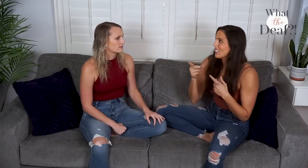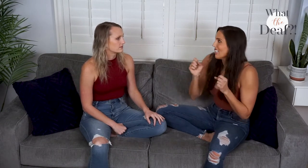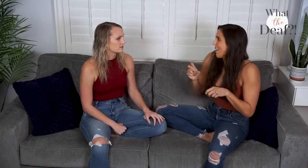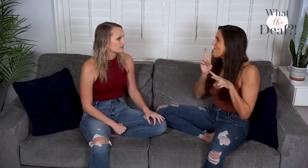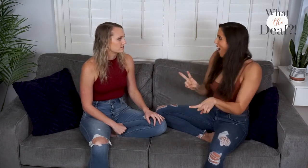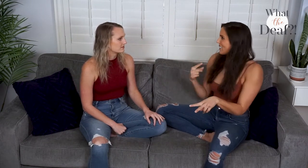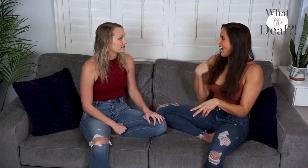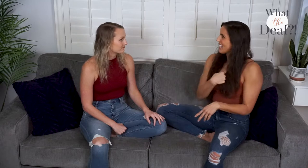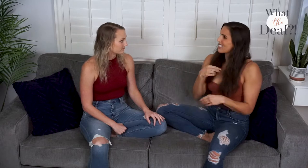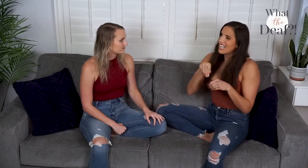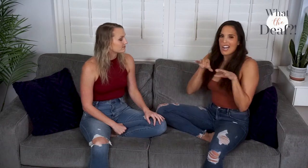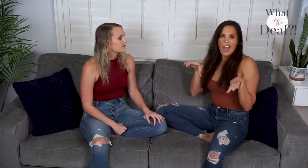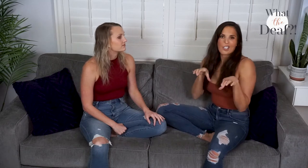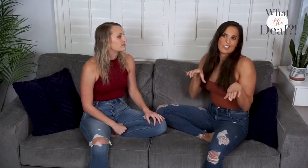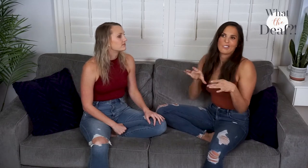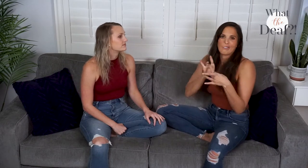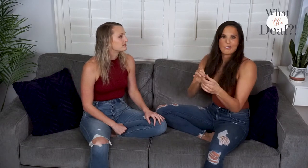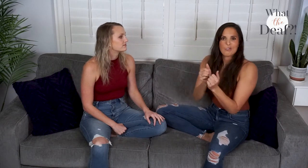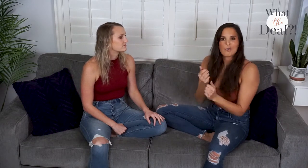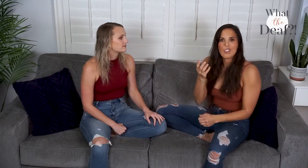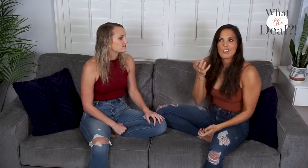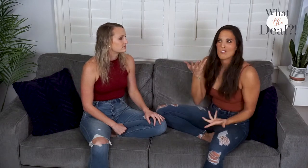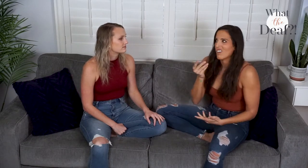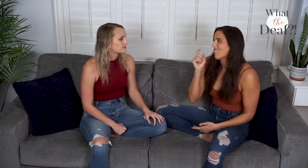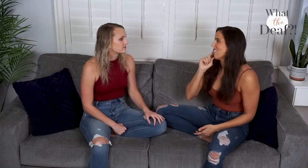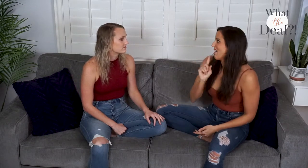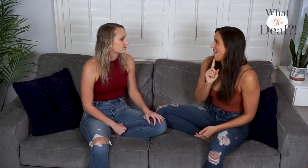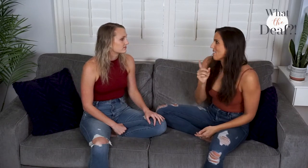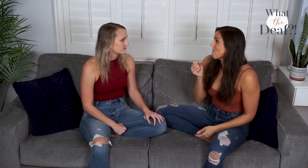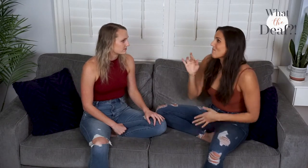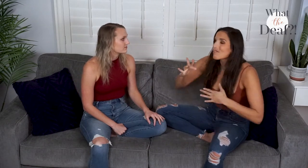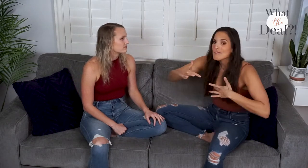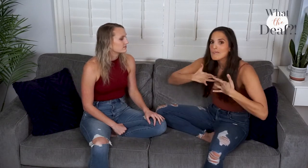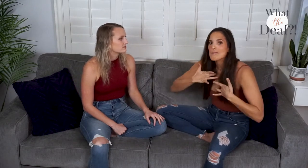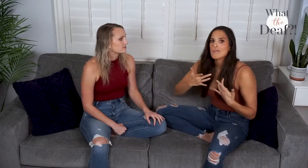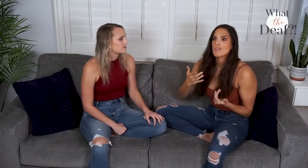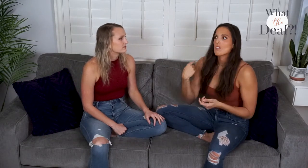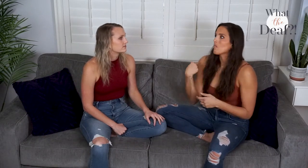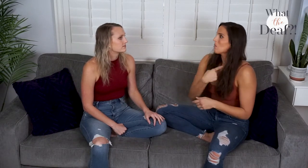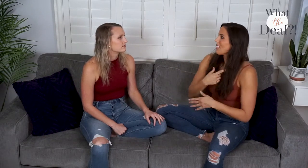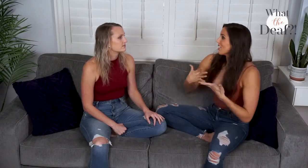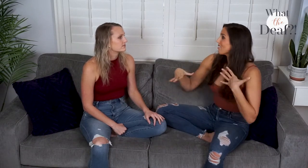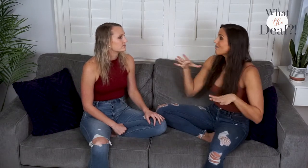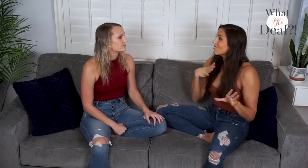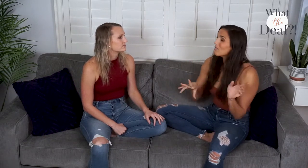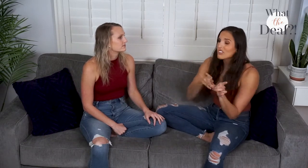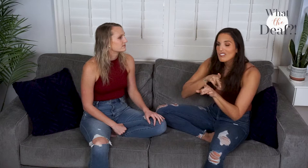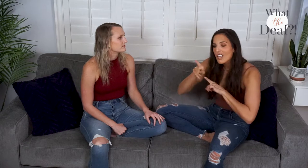and she was able to watch us in action! And it had to do with What the Deaf?! So we were so excited, we were dressed up